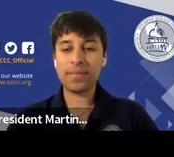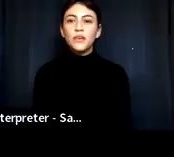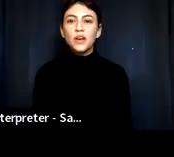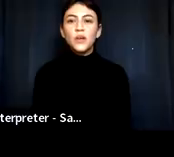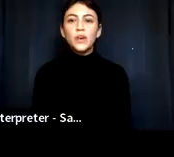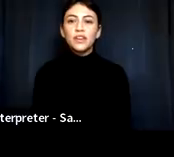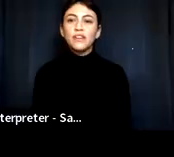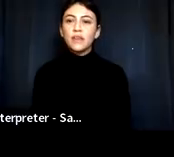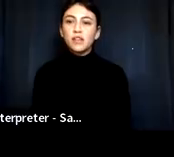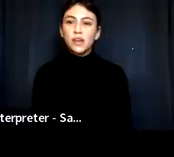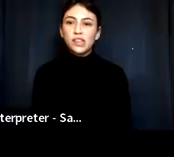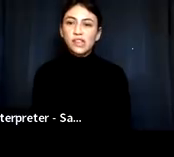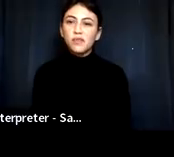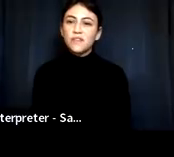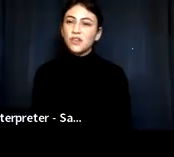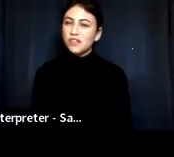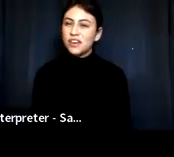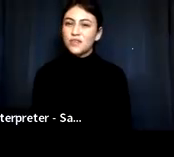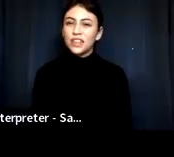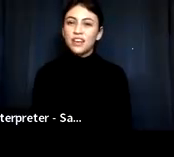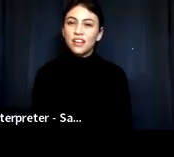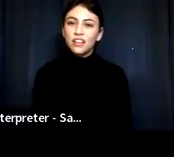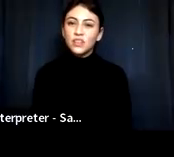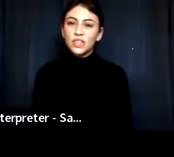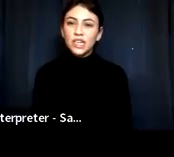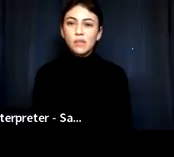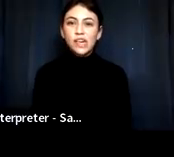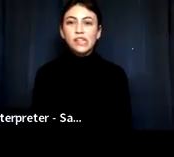I recall one of my experiences when I first started in Reedley College with DSPS